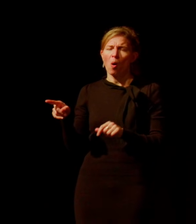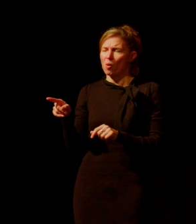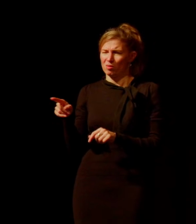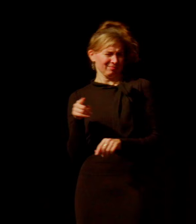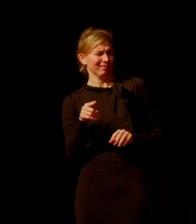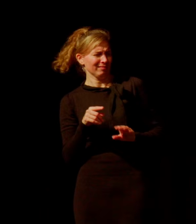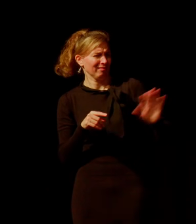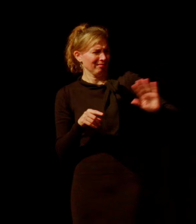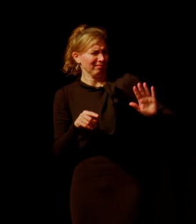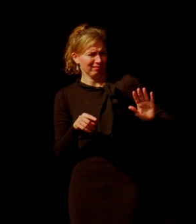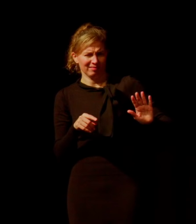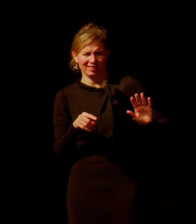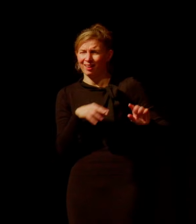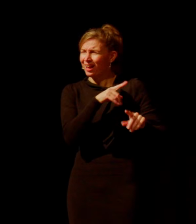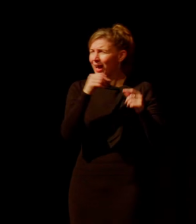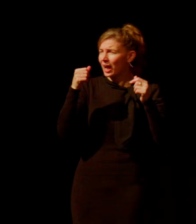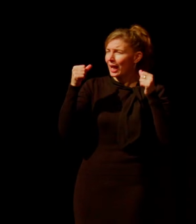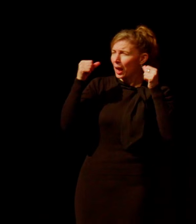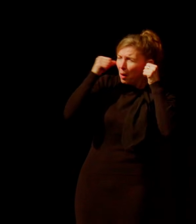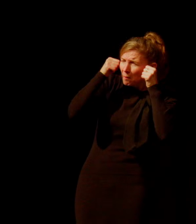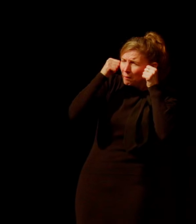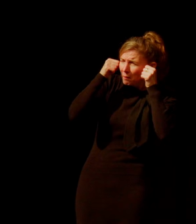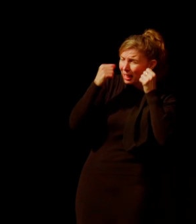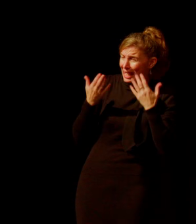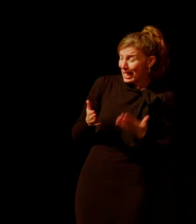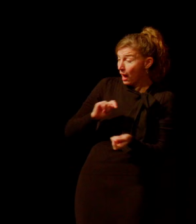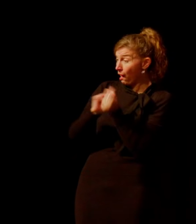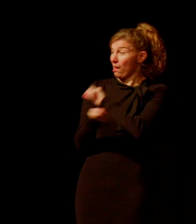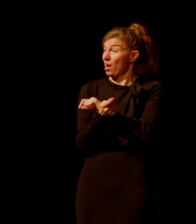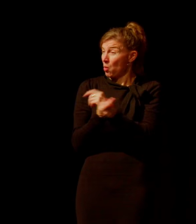“From ear plugs to surgery. Don’t you think that’s a bit extreme?”